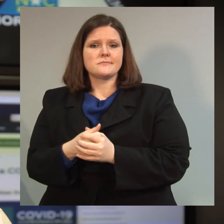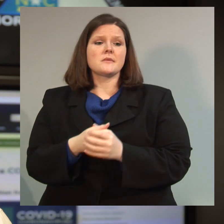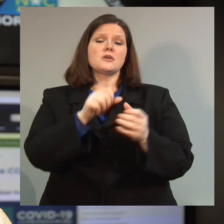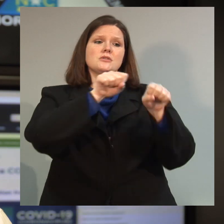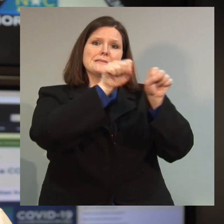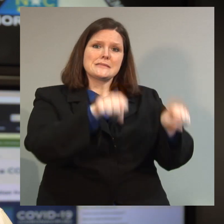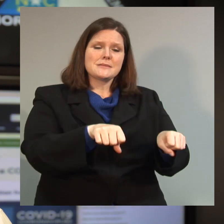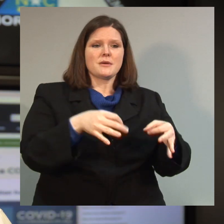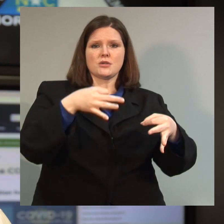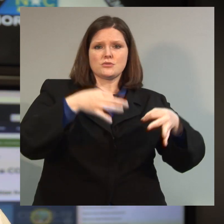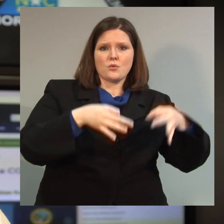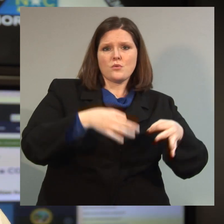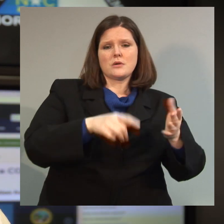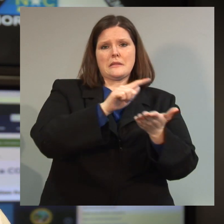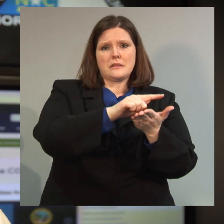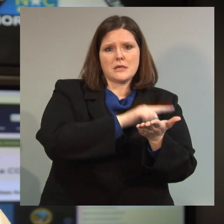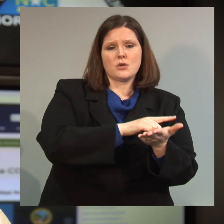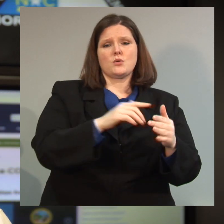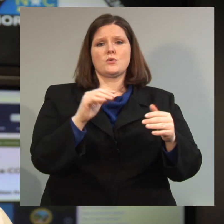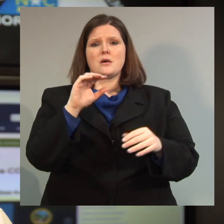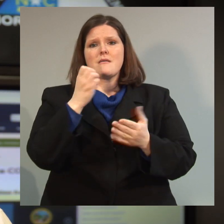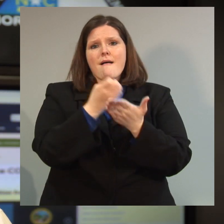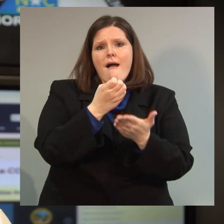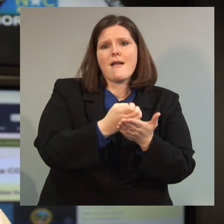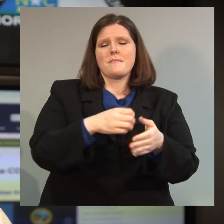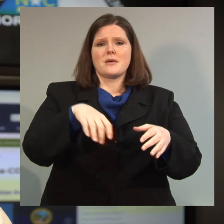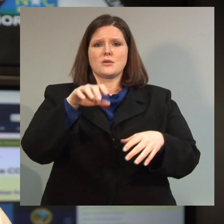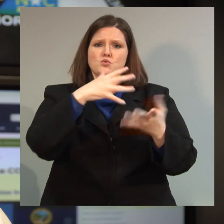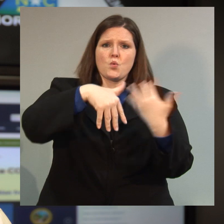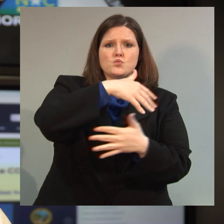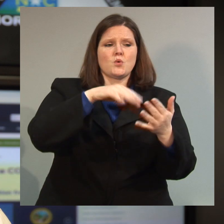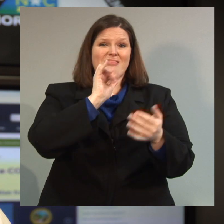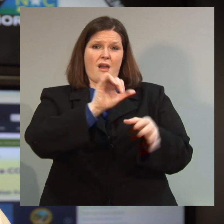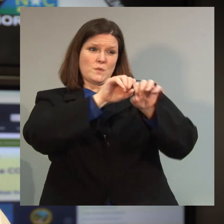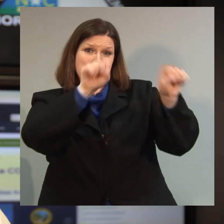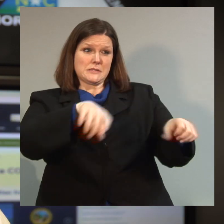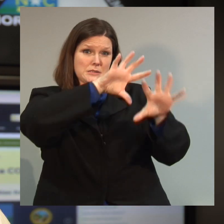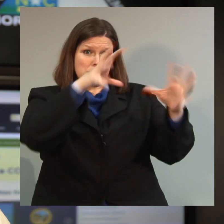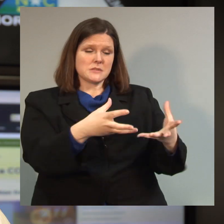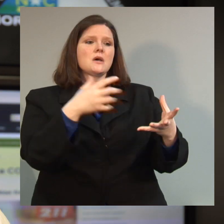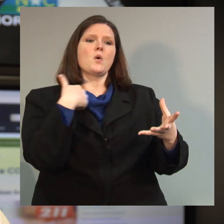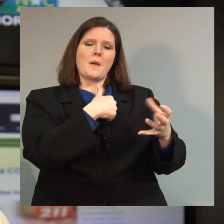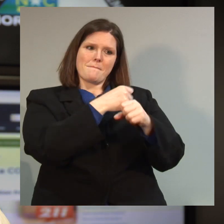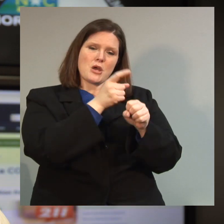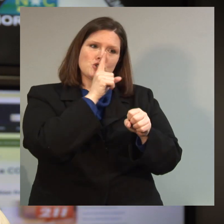justice, economic, educational, and social -- to support and sustain recovery instead of pushing people